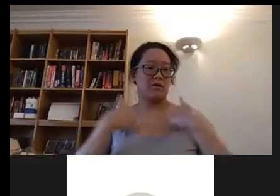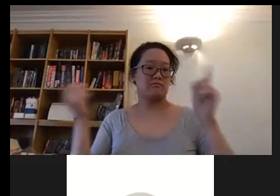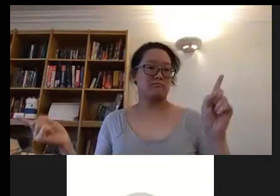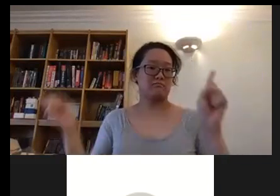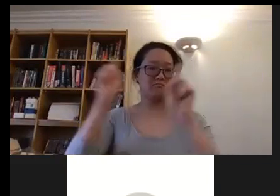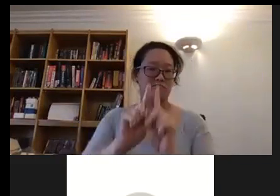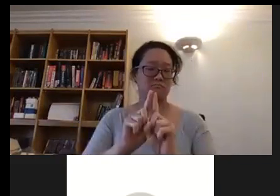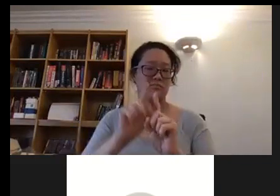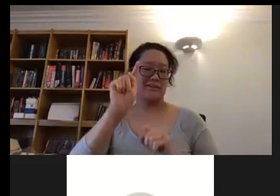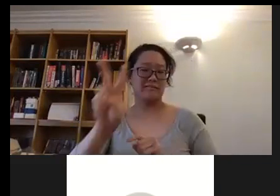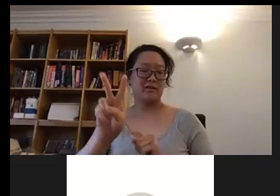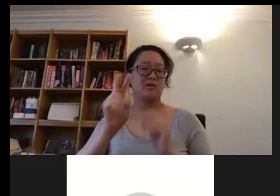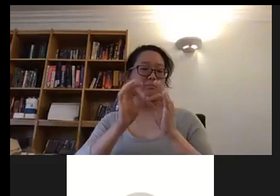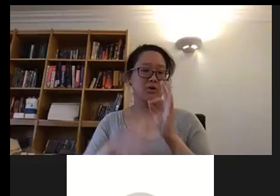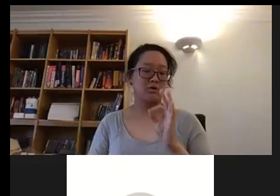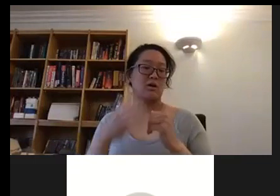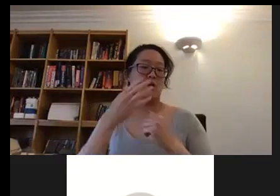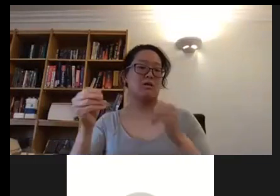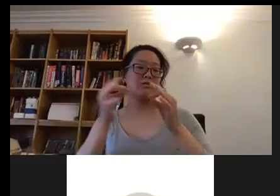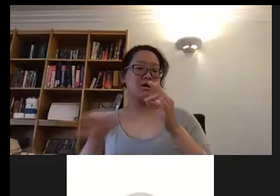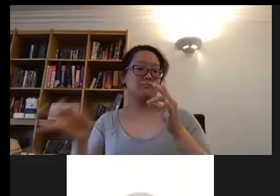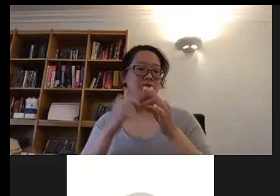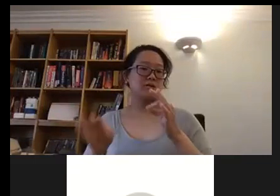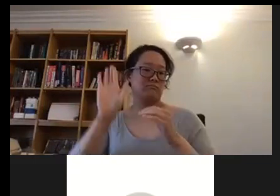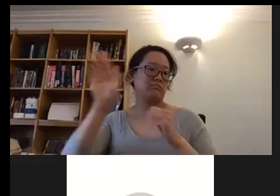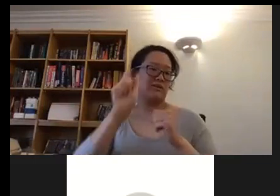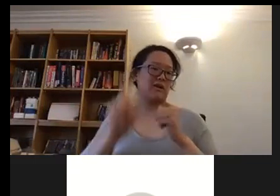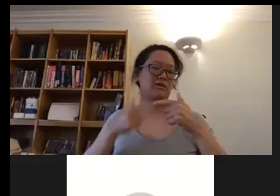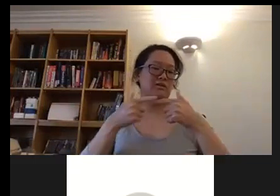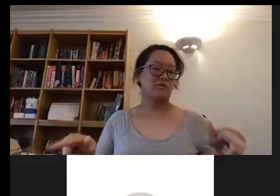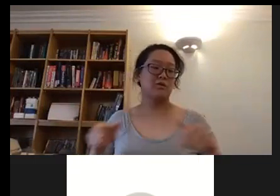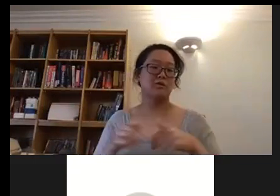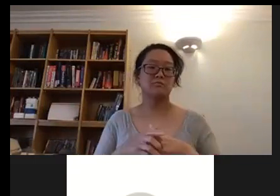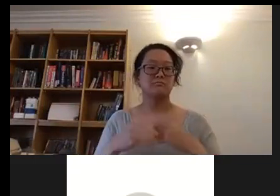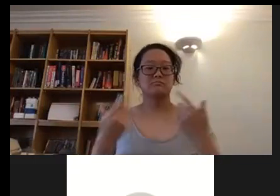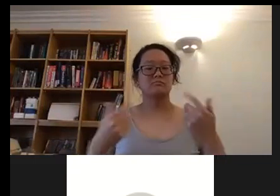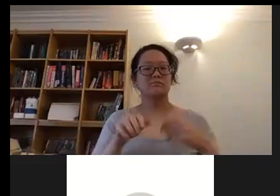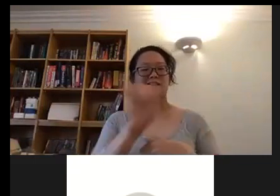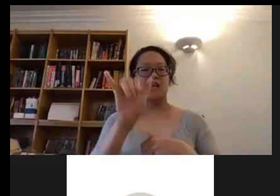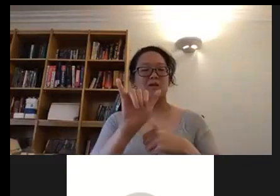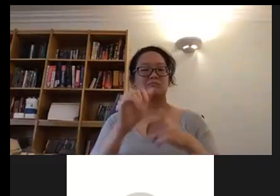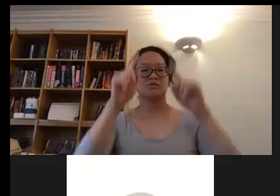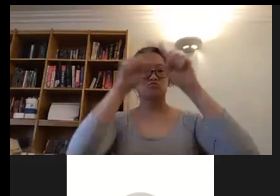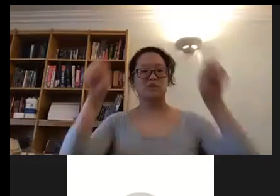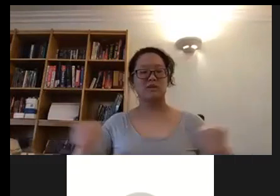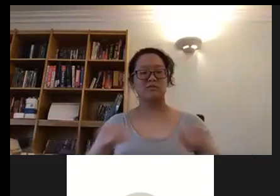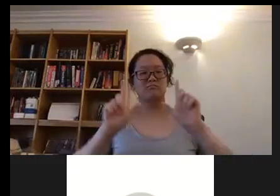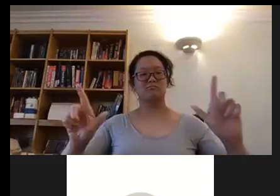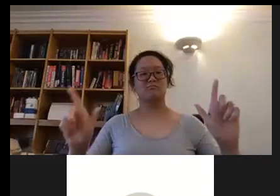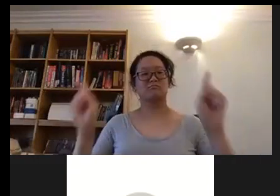But now, on TV, they've been having interpreters and captioning.